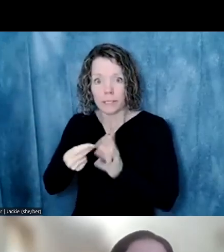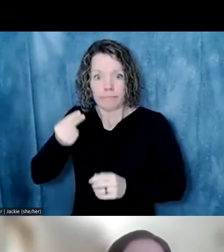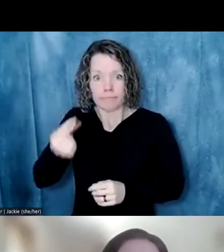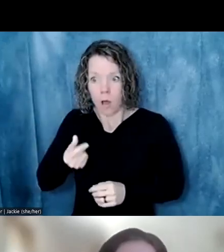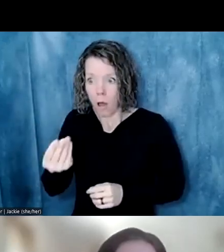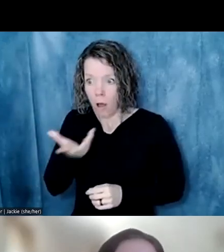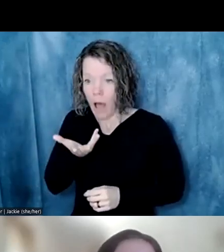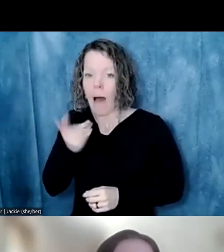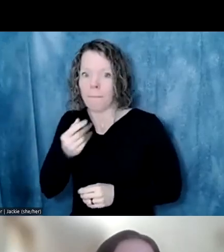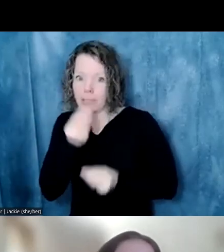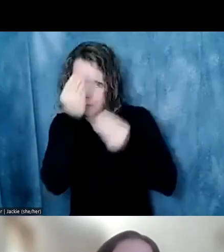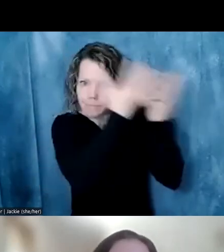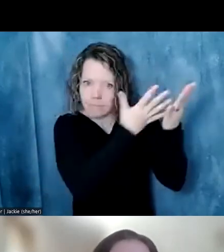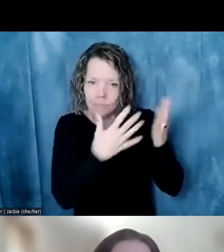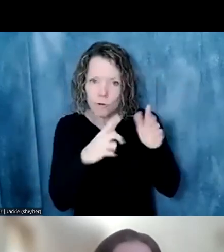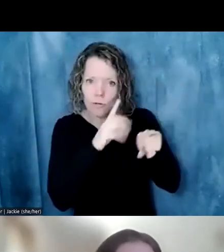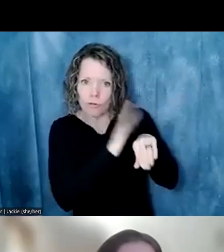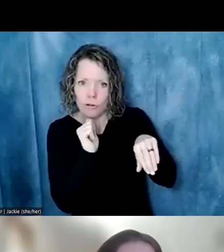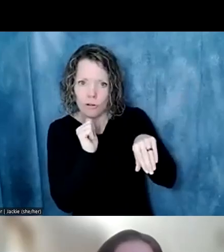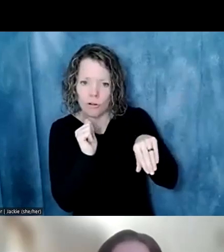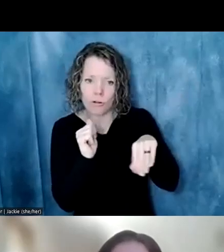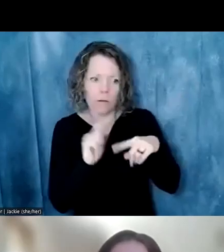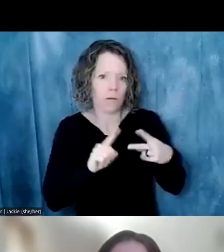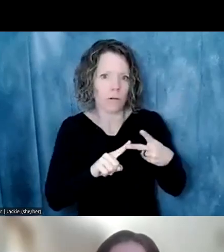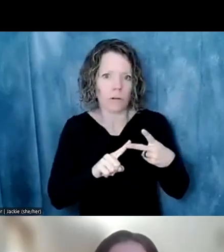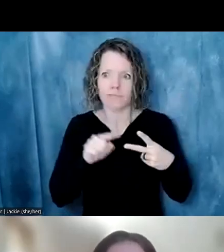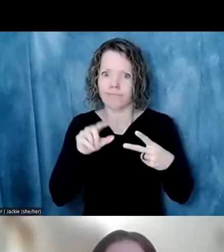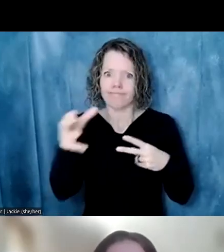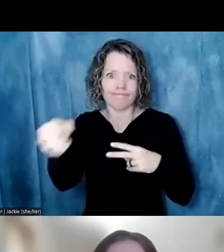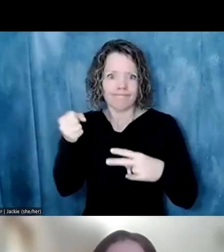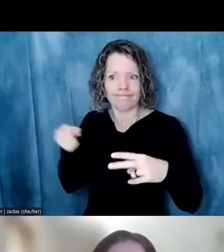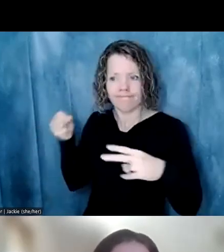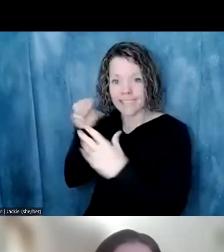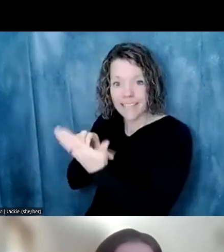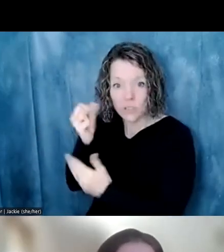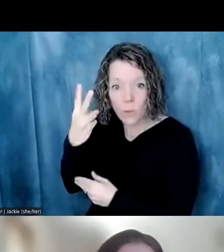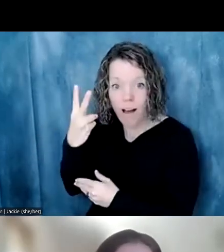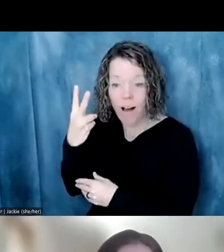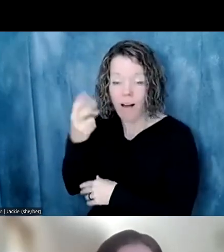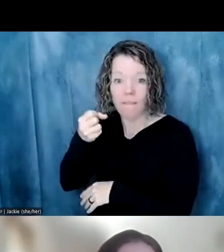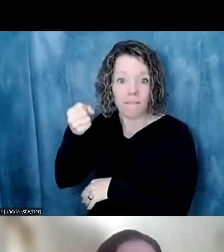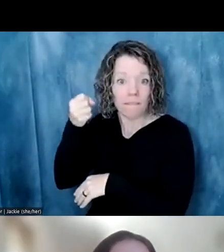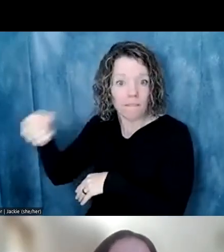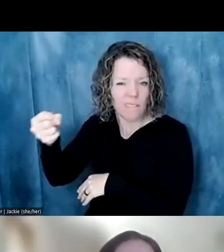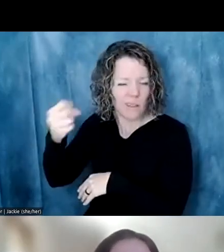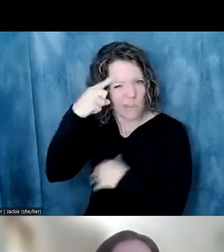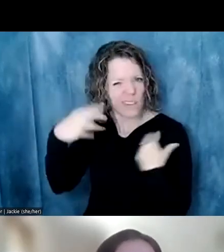not clock in an involuntary sectioning - either a Section 12, which would be in mental health land,